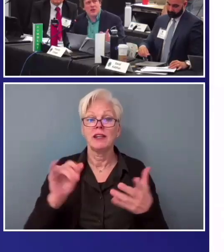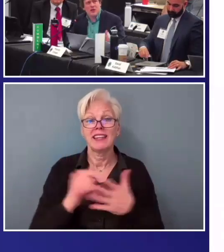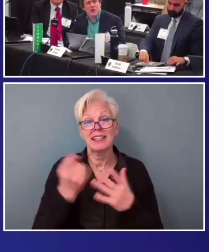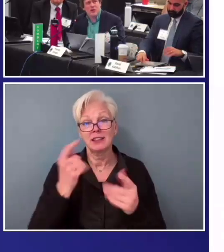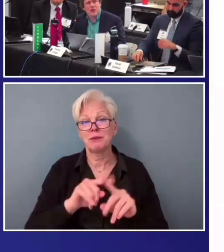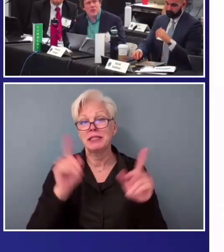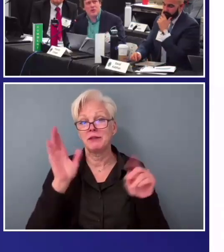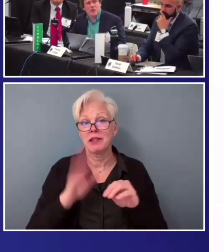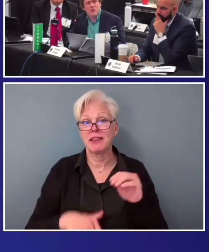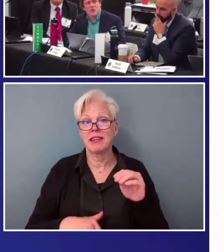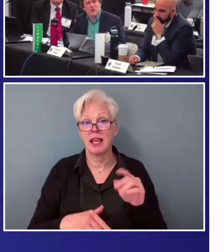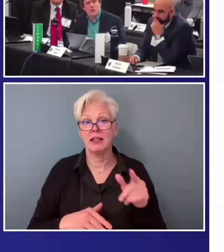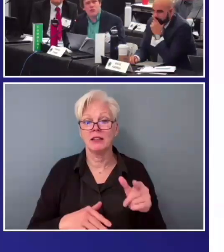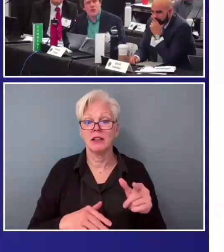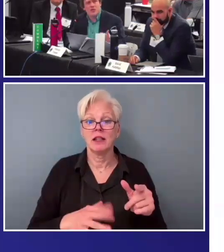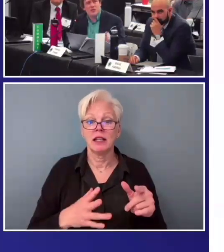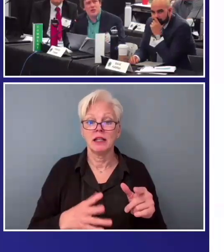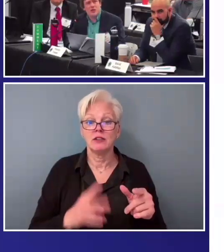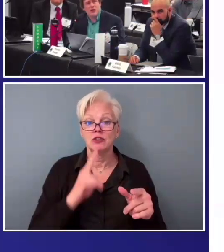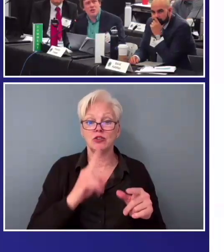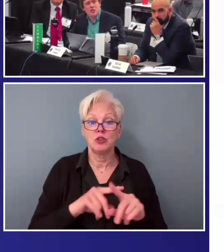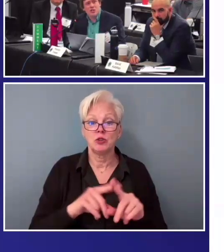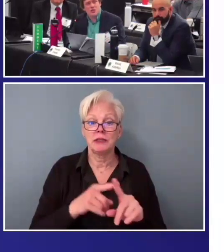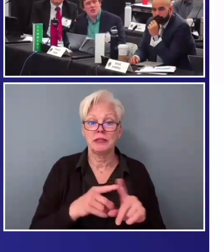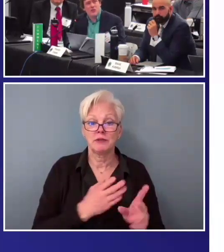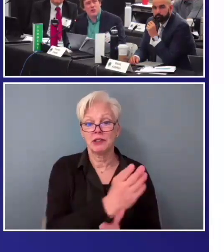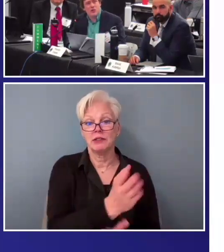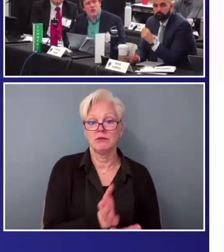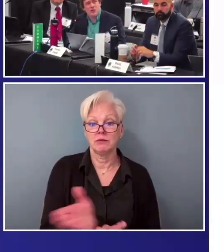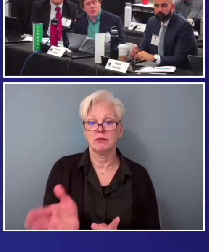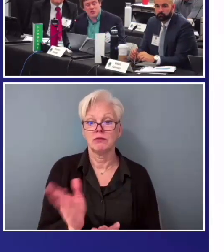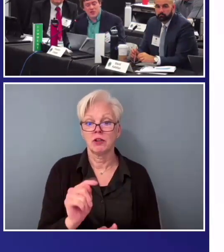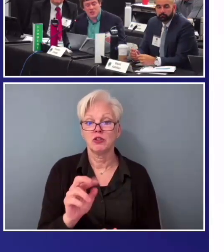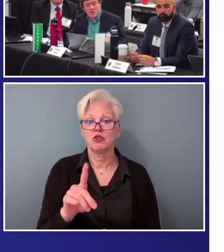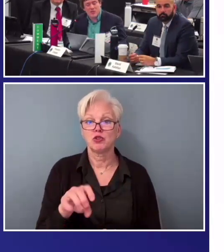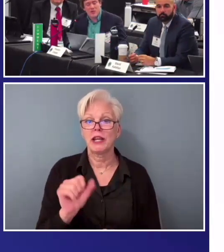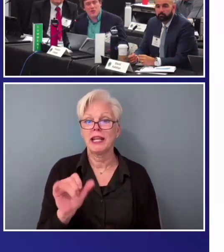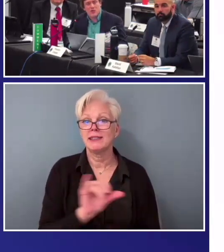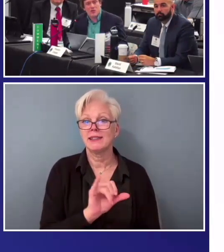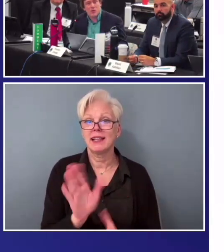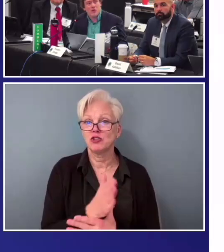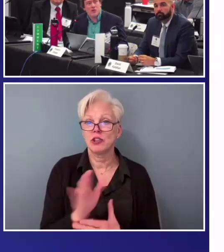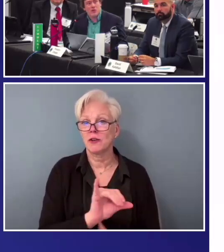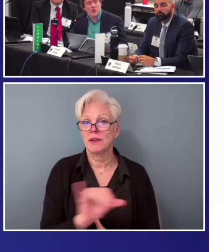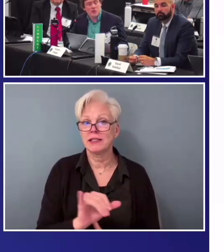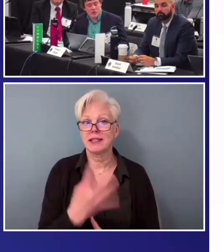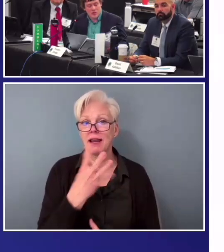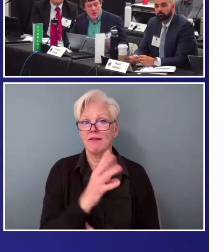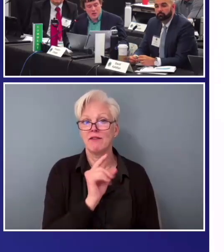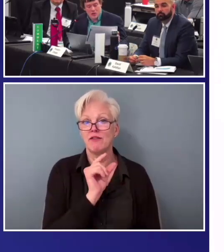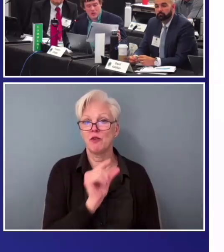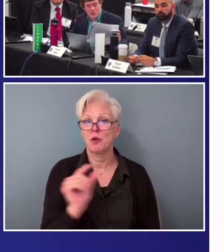than aggregating up, you know, two different trades that might share the same four-digit level. So that just might be an interesting run to do is to look at the